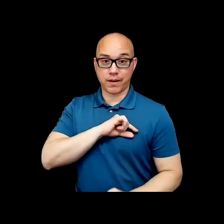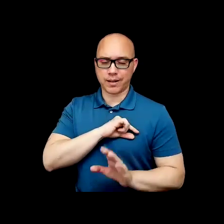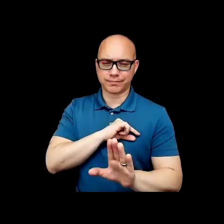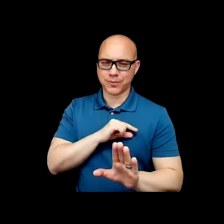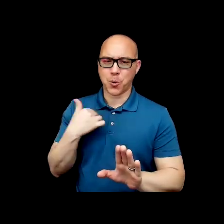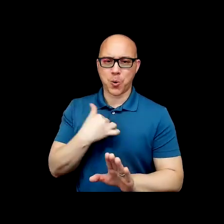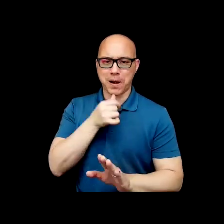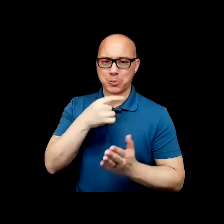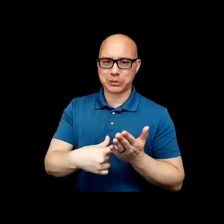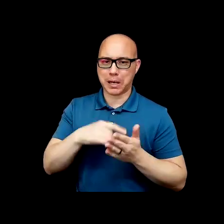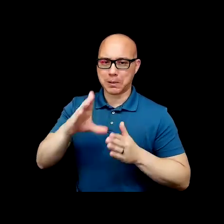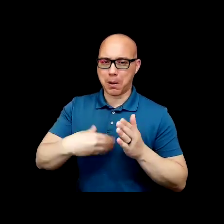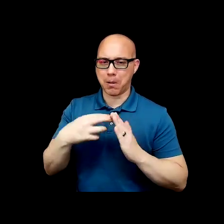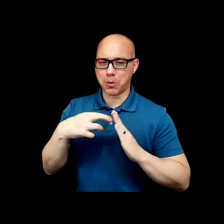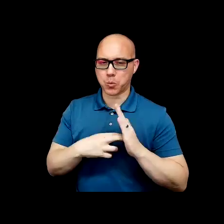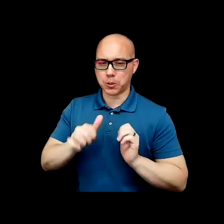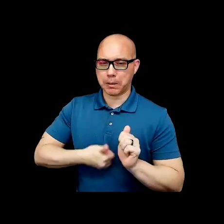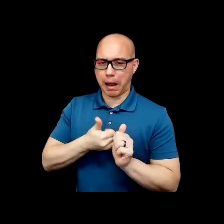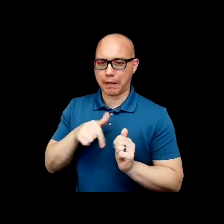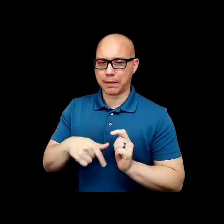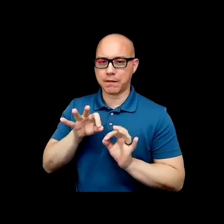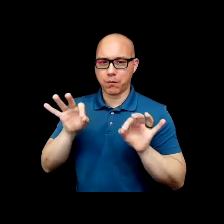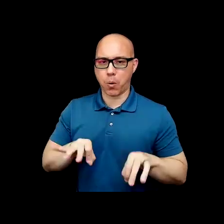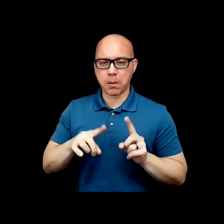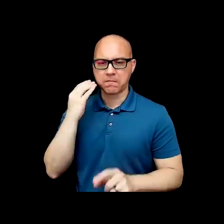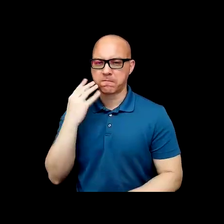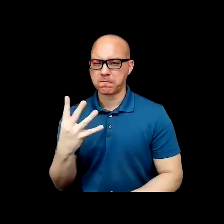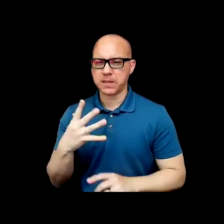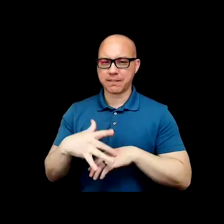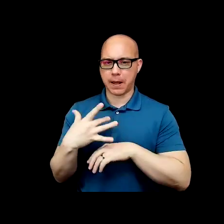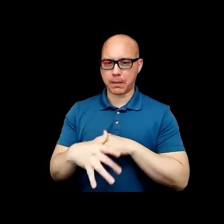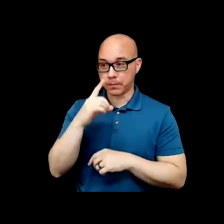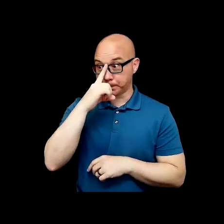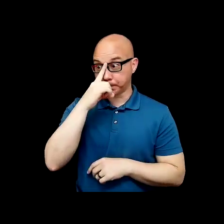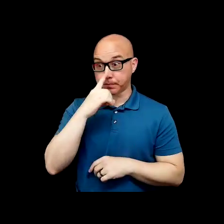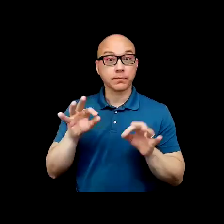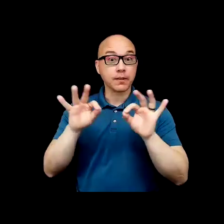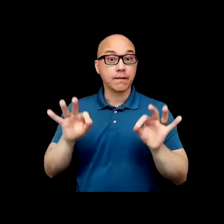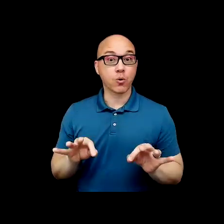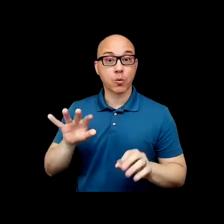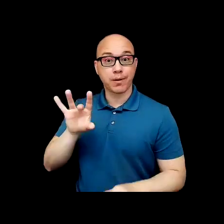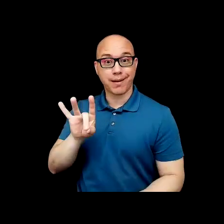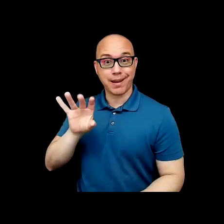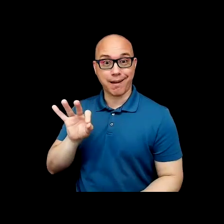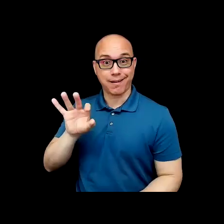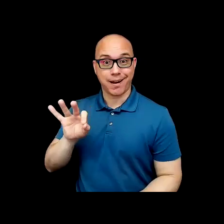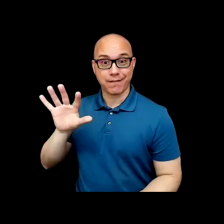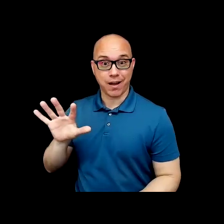rules of this form, but I want you to know it is out there. The Form 8995 will allow certain